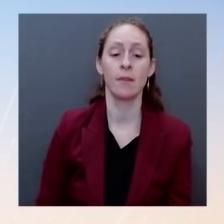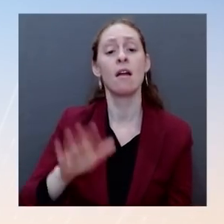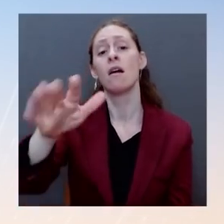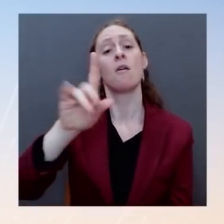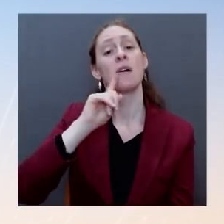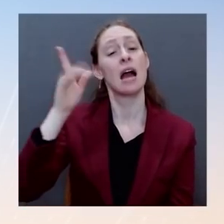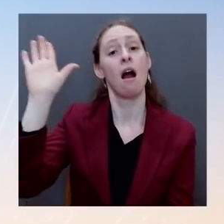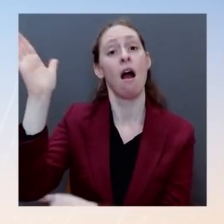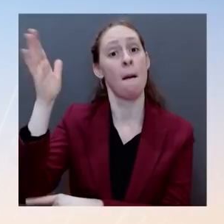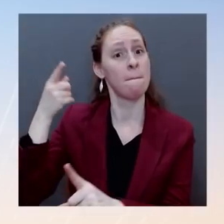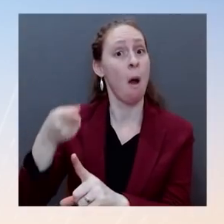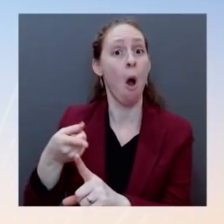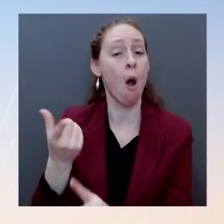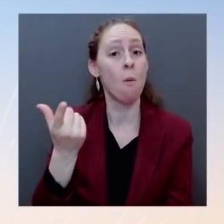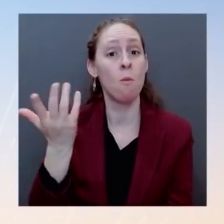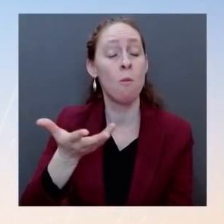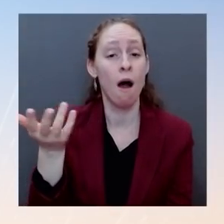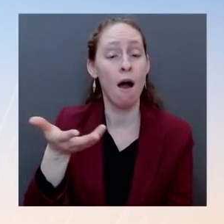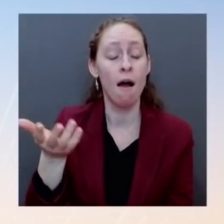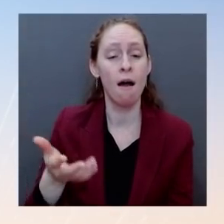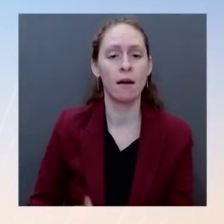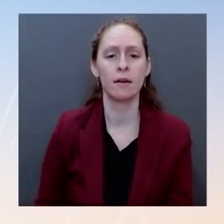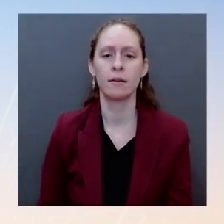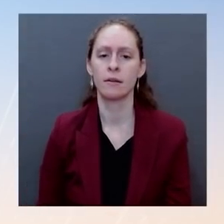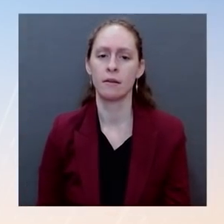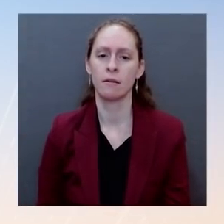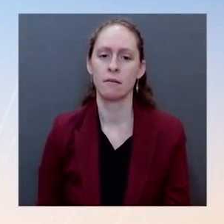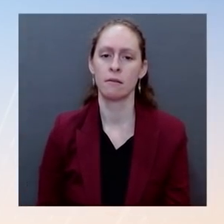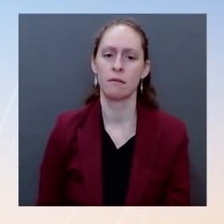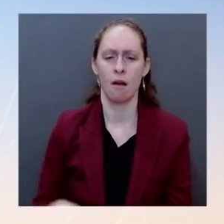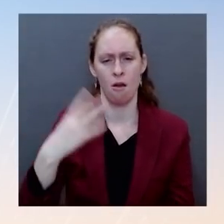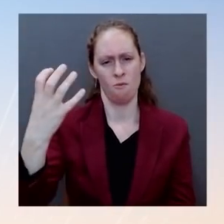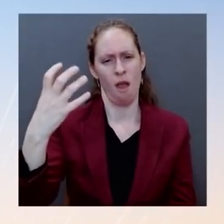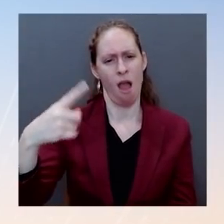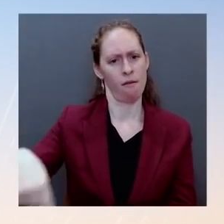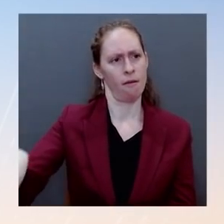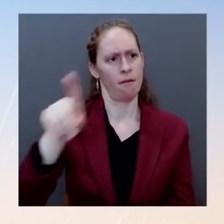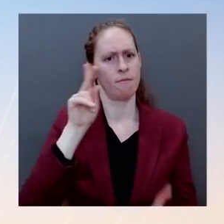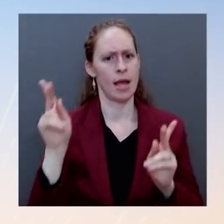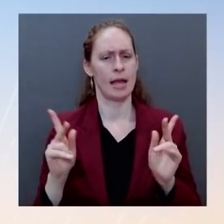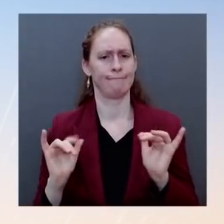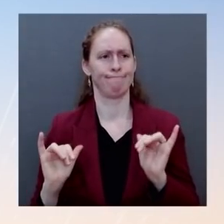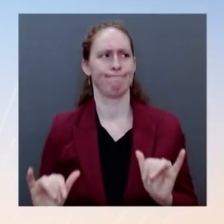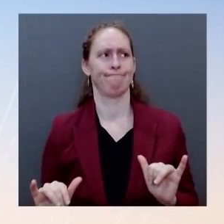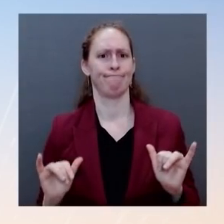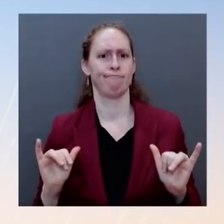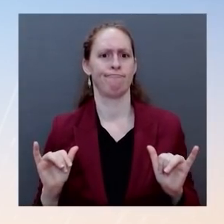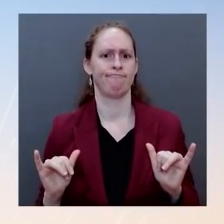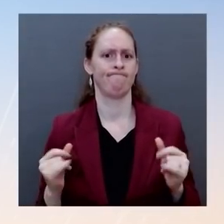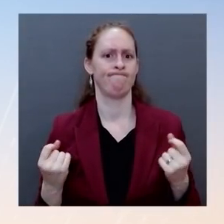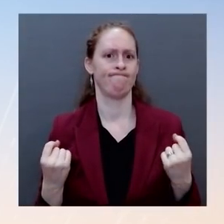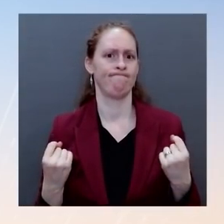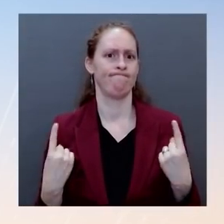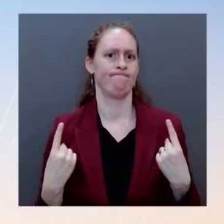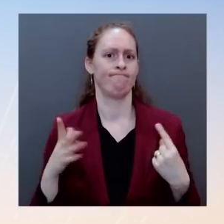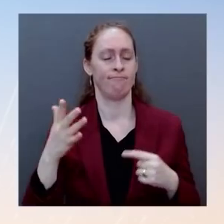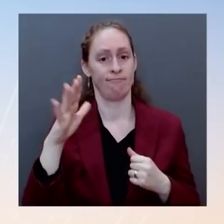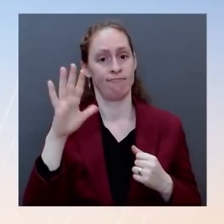"Your vote is being suppressed across the country." Because sometimes we -- or this is what's on his mind, I should say -- we shorthand and we talk about legislation,